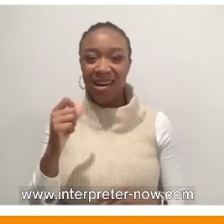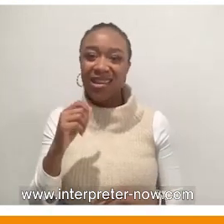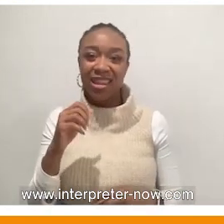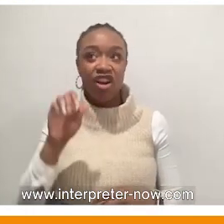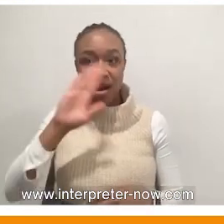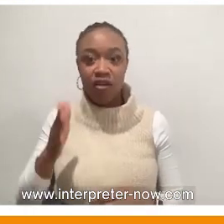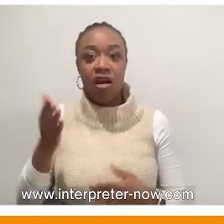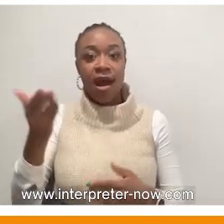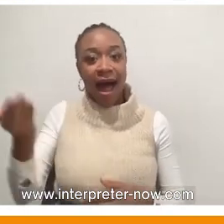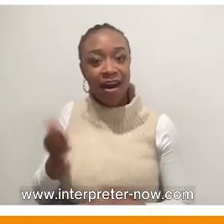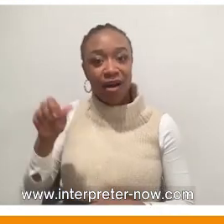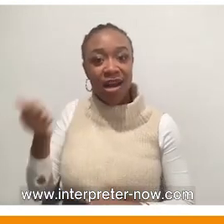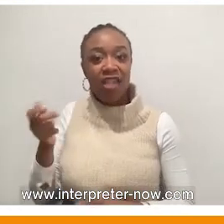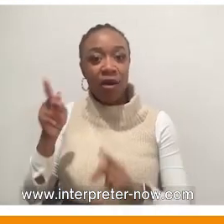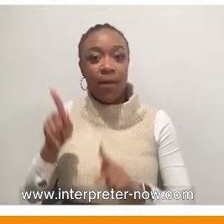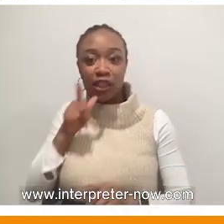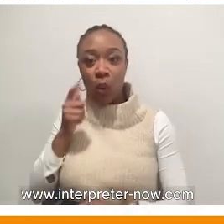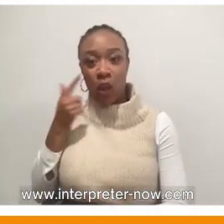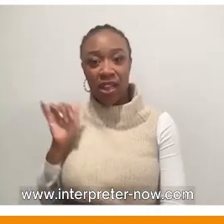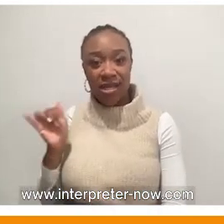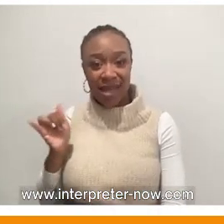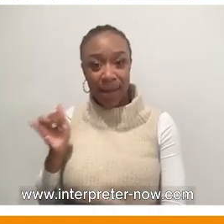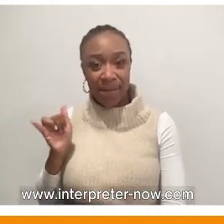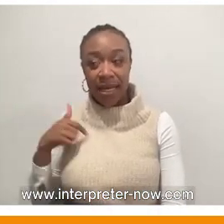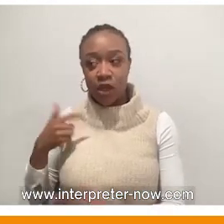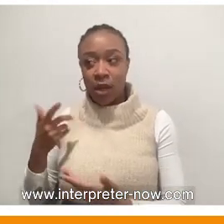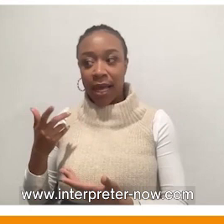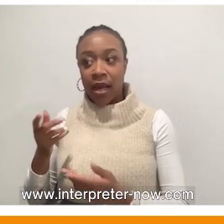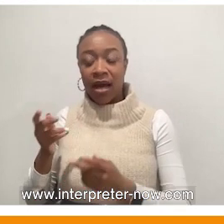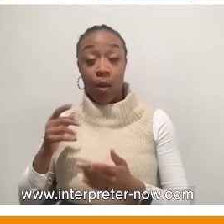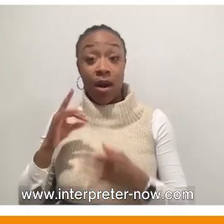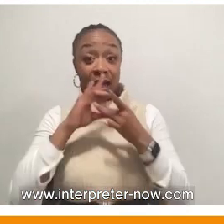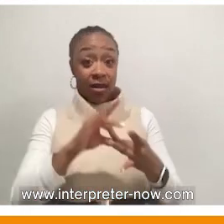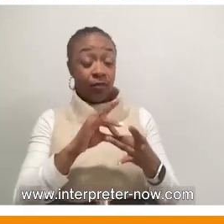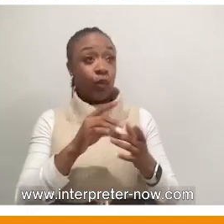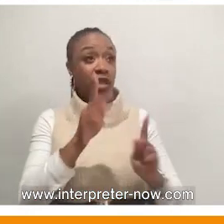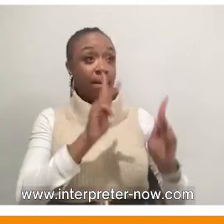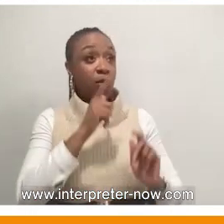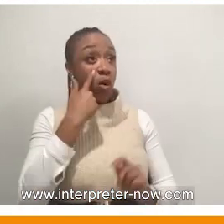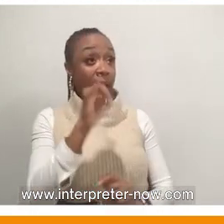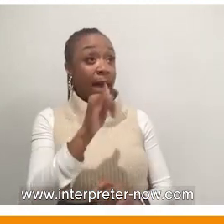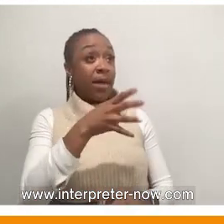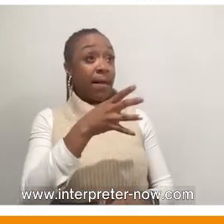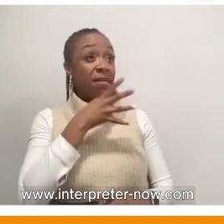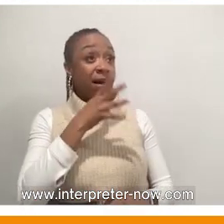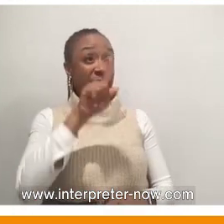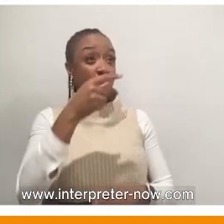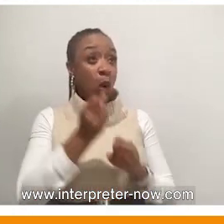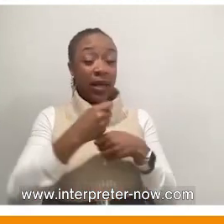if I'm not, then they're not going to hire someone else that looks like me." Because back to that association that I make of people that look like my mom, only being